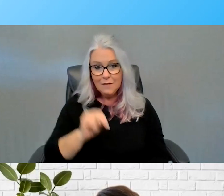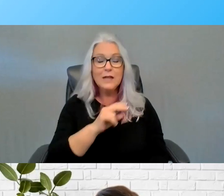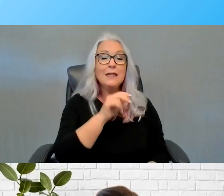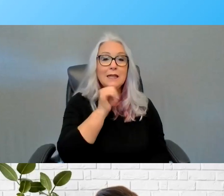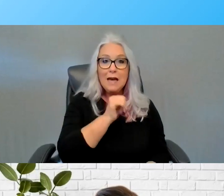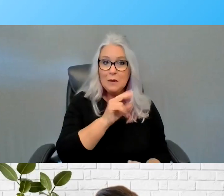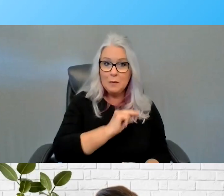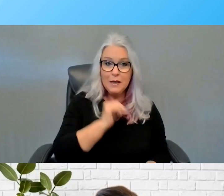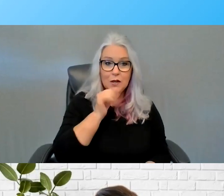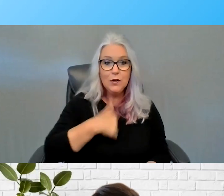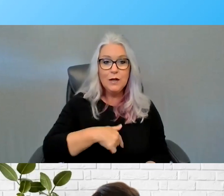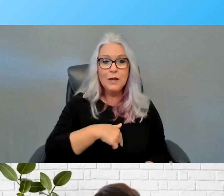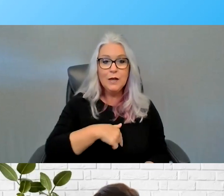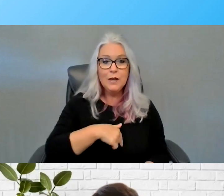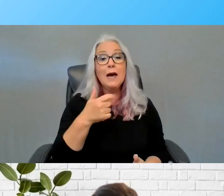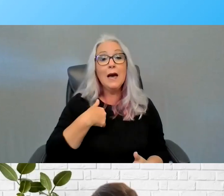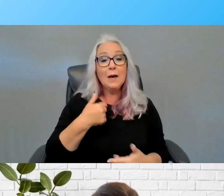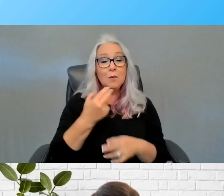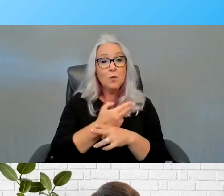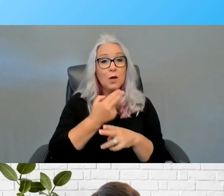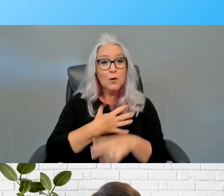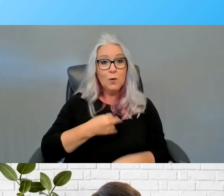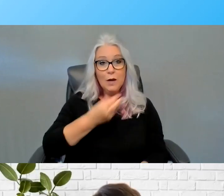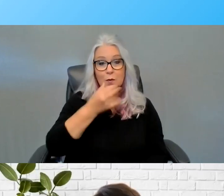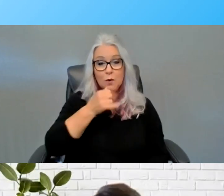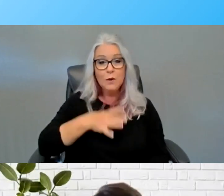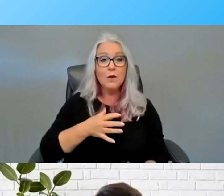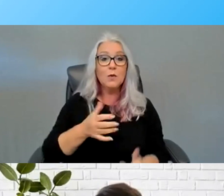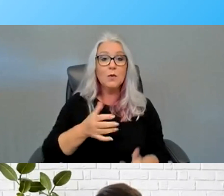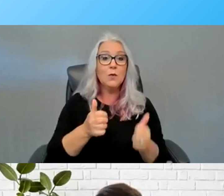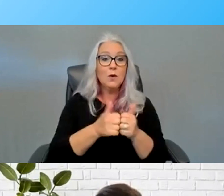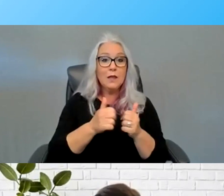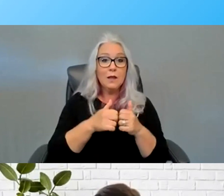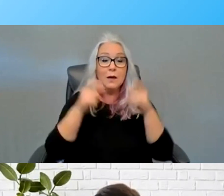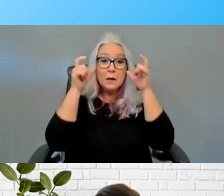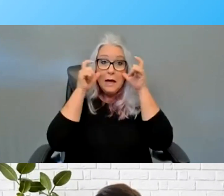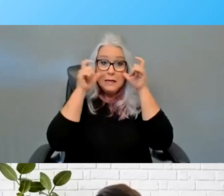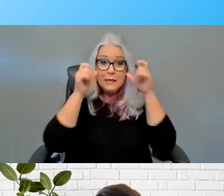glasses and a green colored